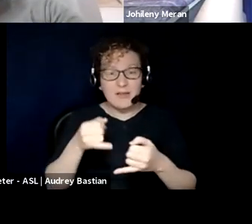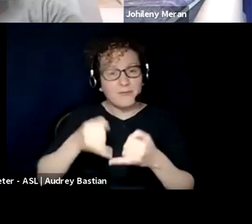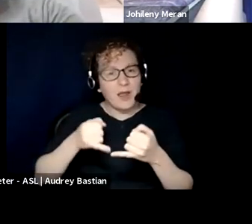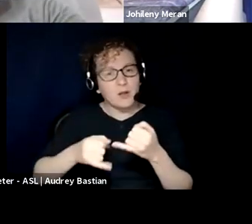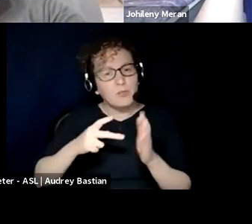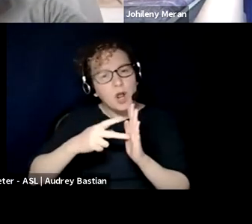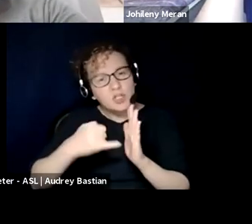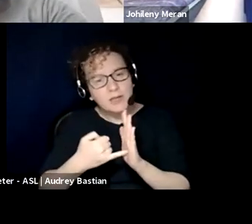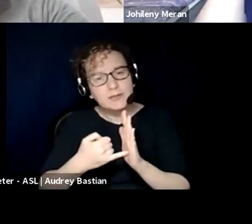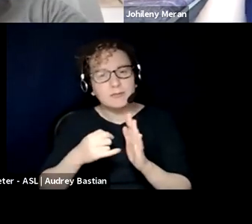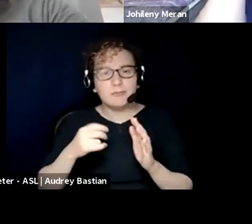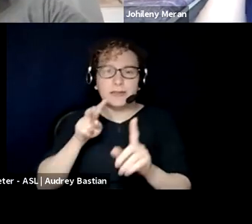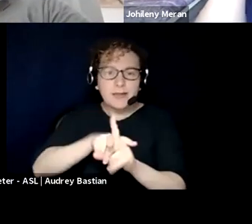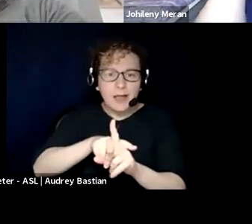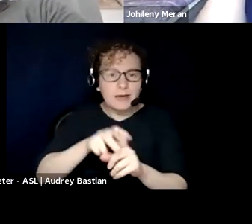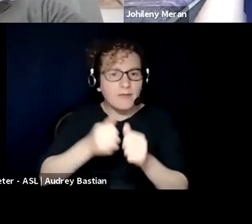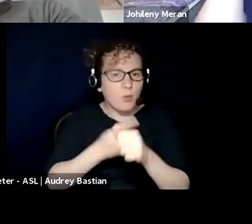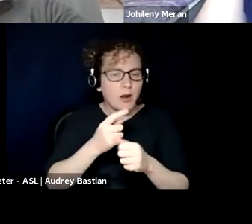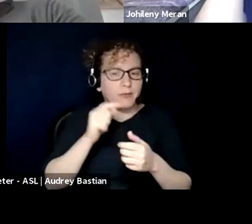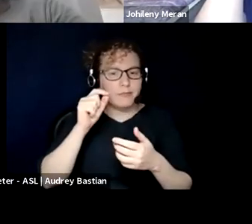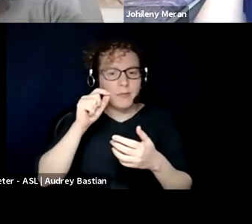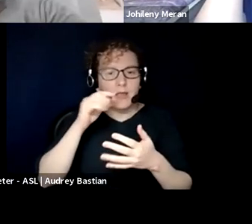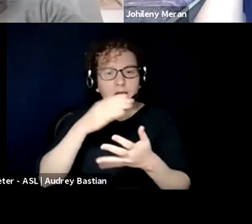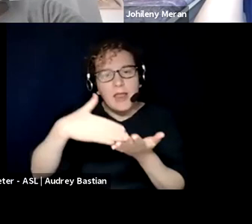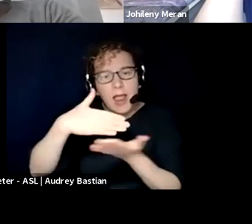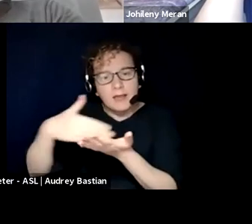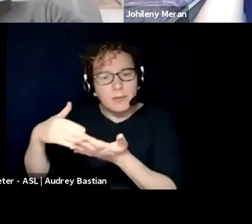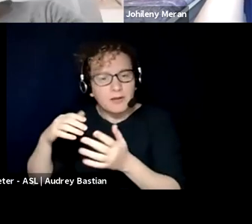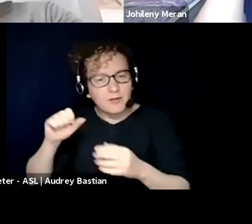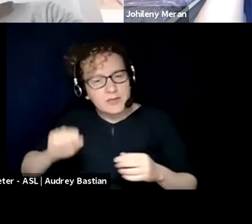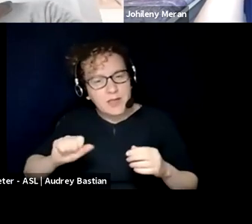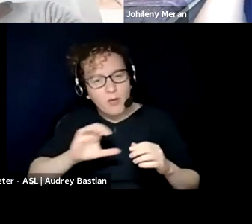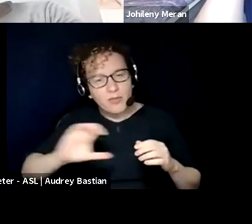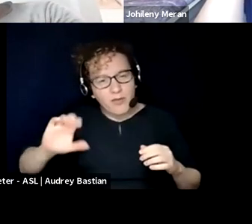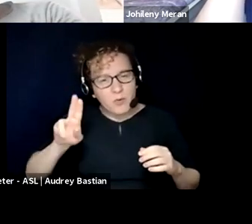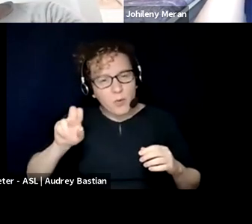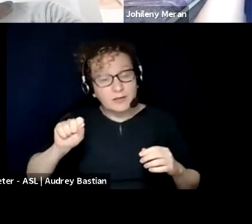everybody an aspect of the South, and this girl, she had a group and they were doing